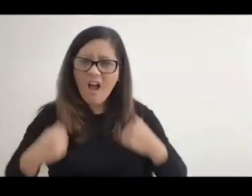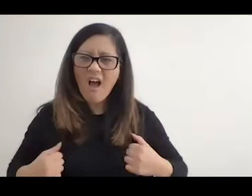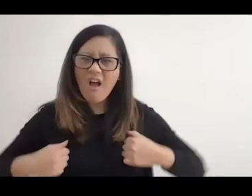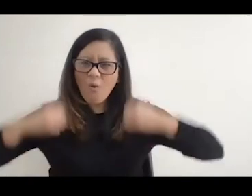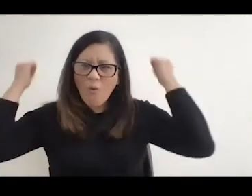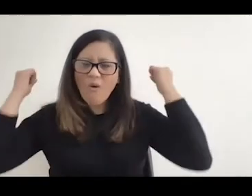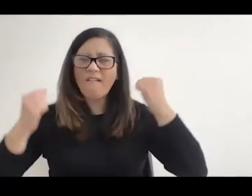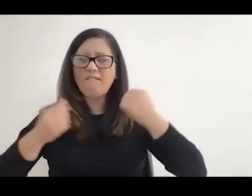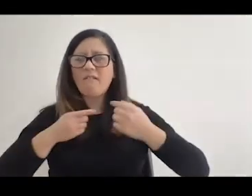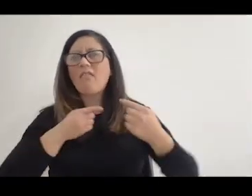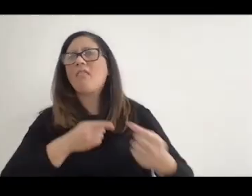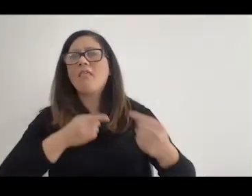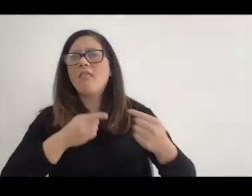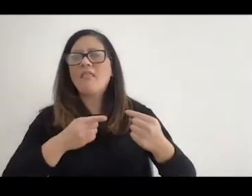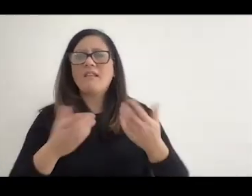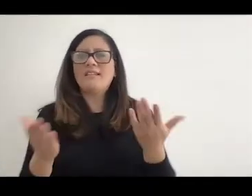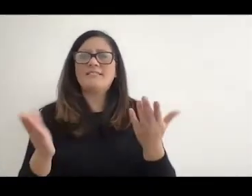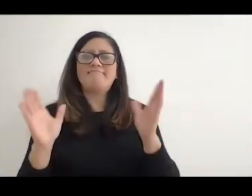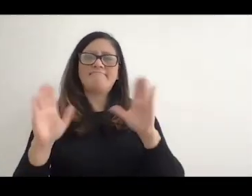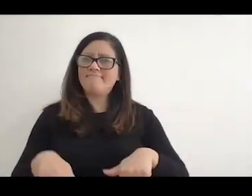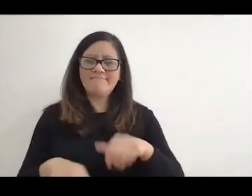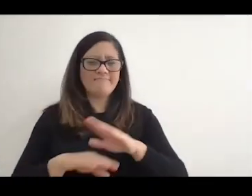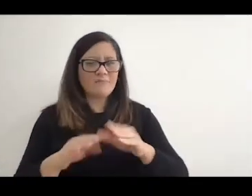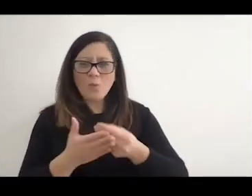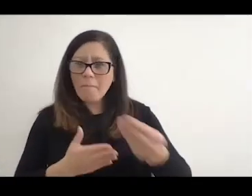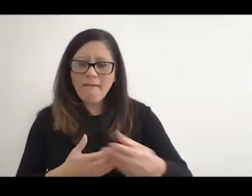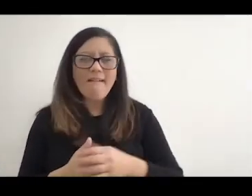disciplined and say look if it's going to be difficult to put on and take off.